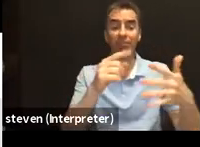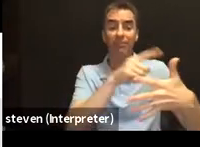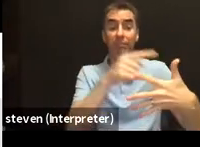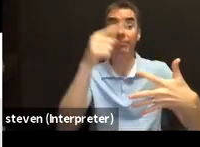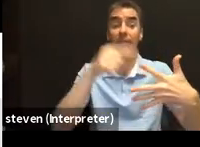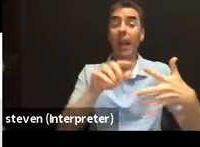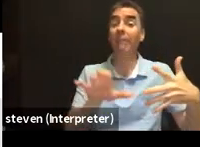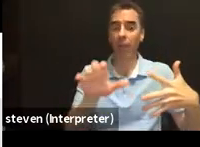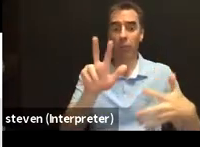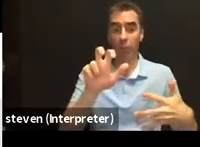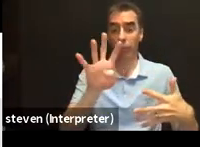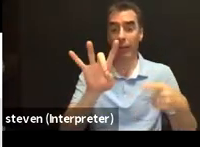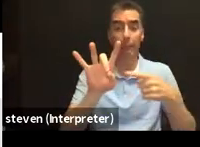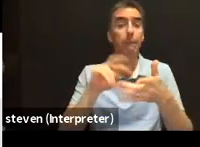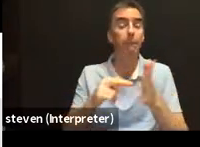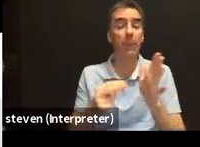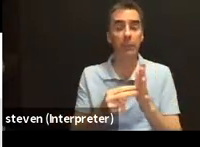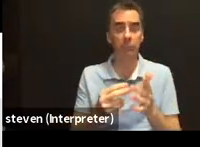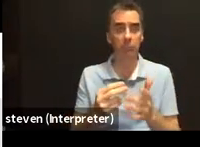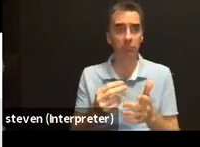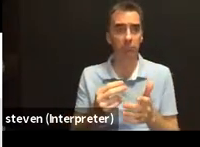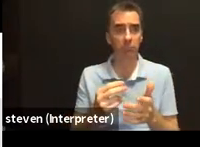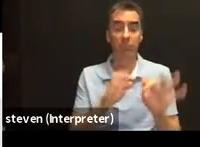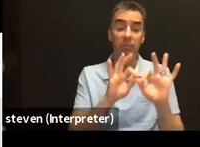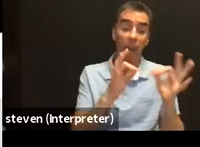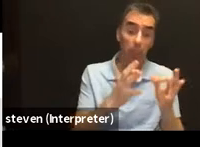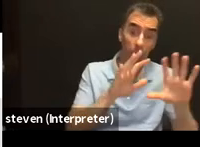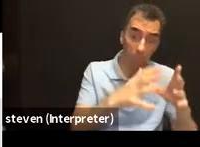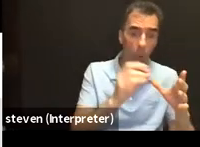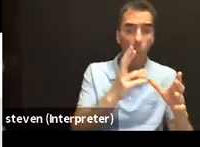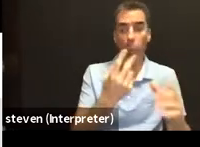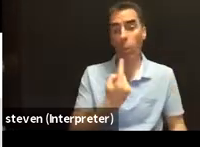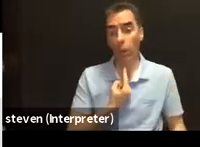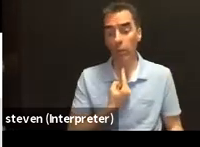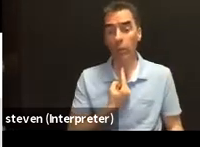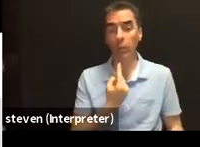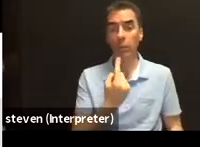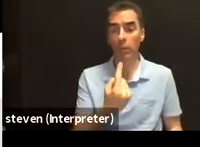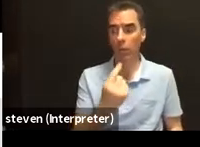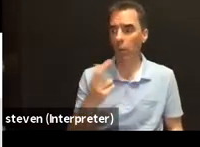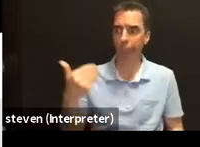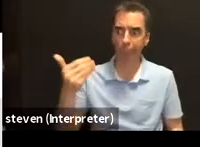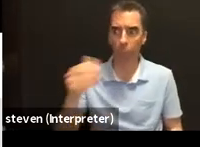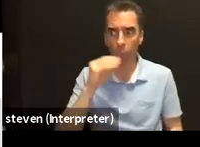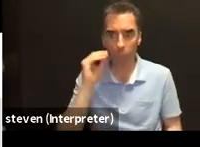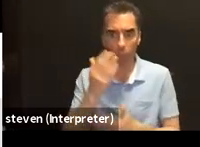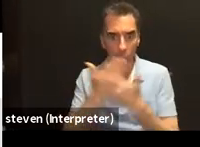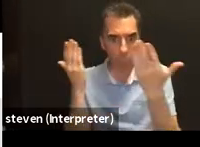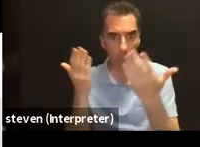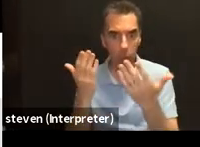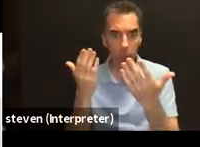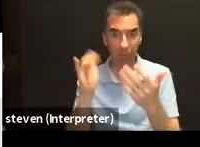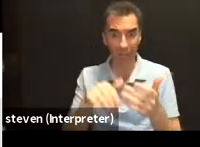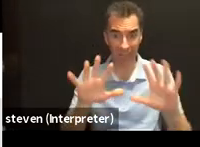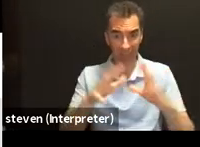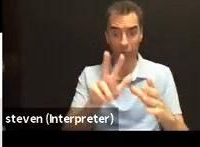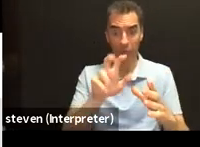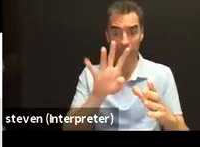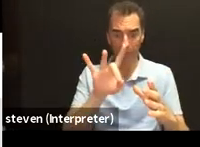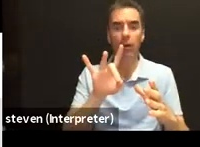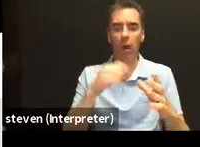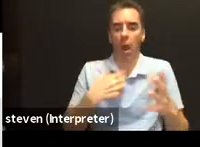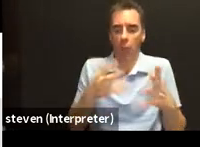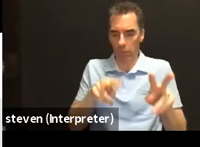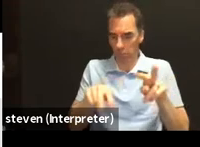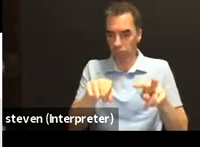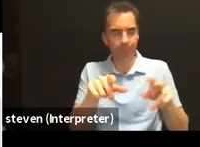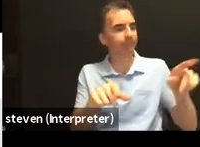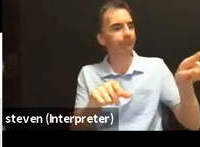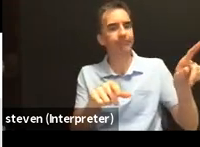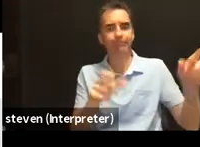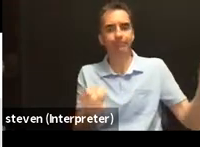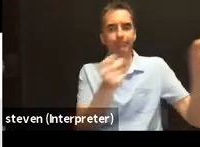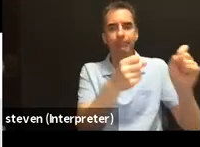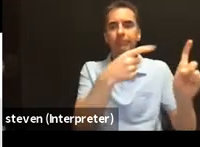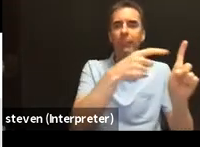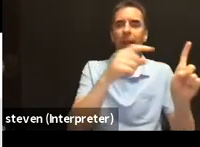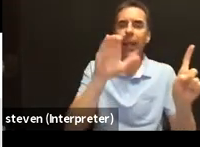maria.rodriguez: 348 people whether their families individuals chronic from any of the stuff populations are working or actively working with a navigator the navigator or a case manager are the ones that help them basically provide